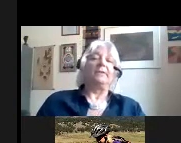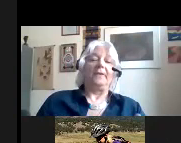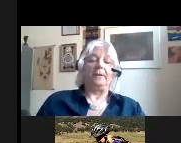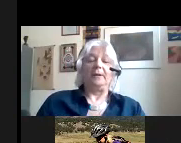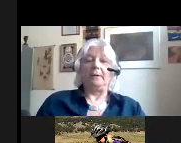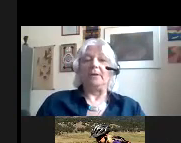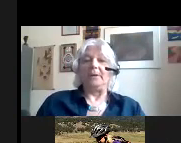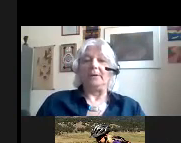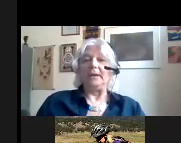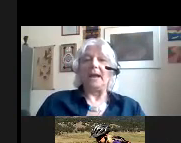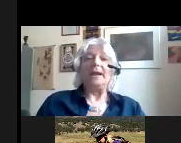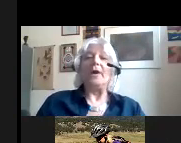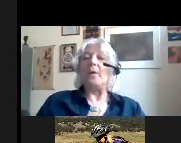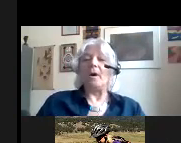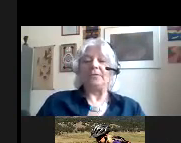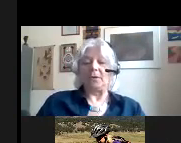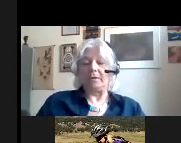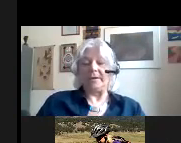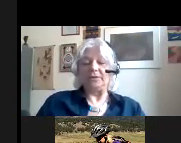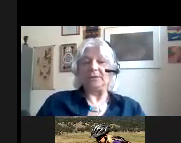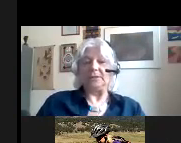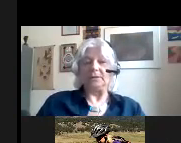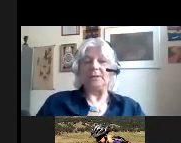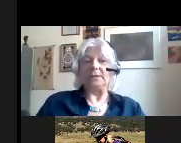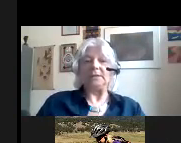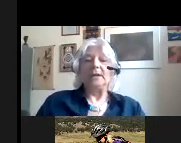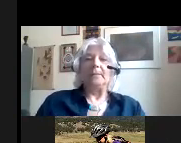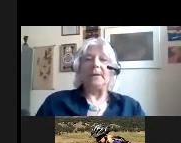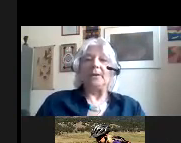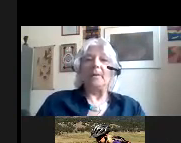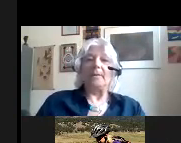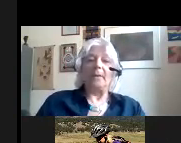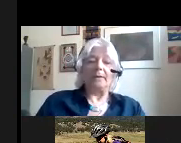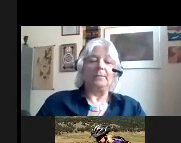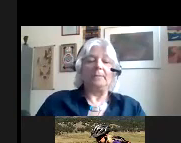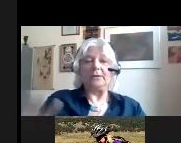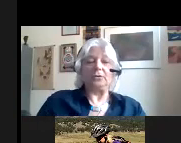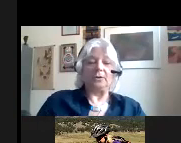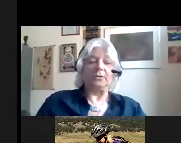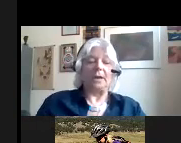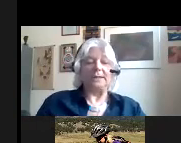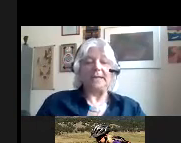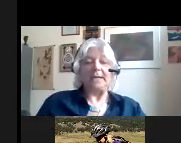maybe their family and their community. I know almost all agencies do this, but you might want to make sure that you're kind of taking a